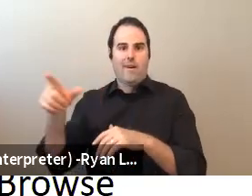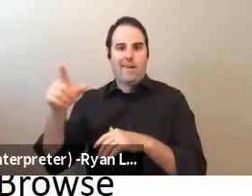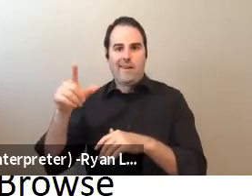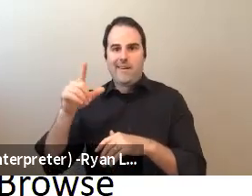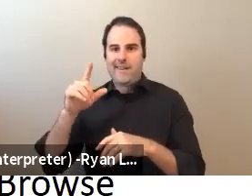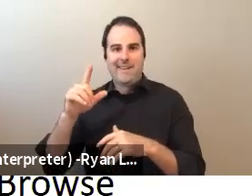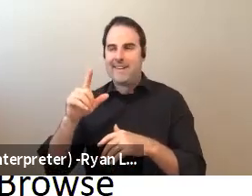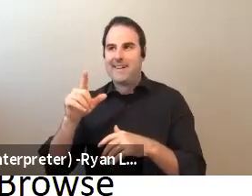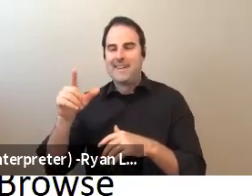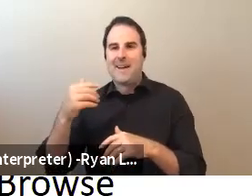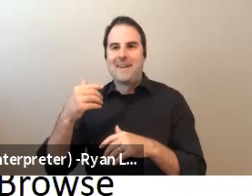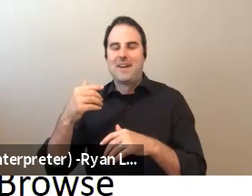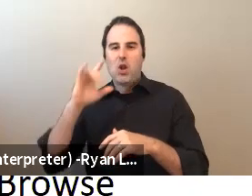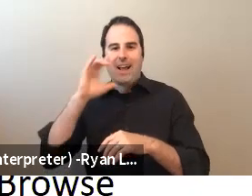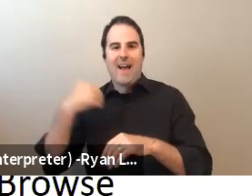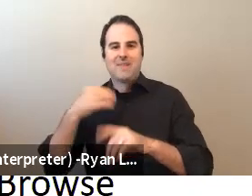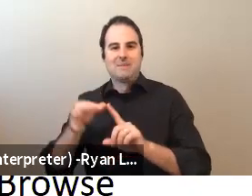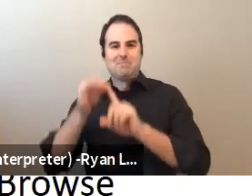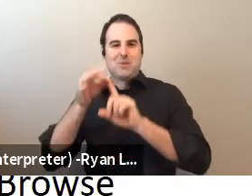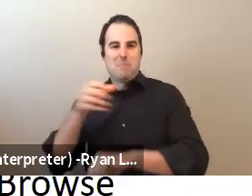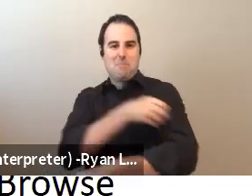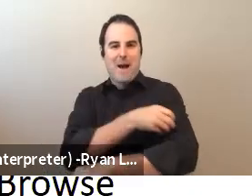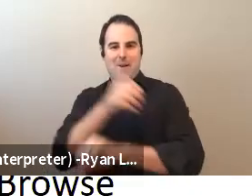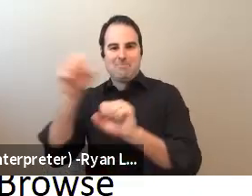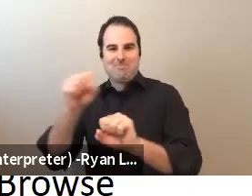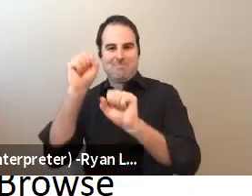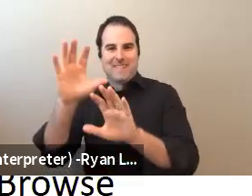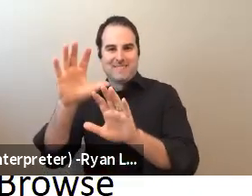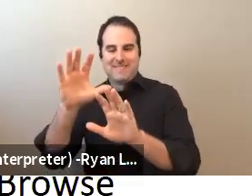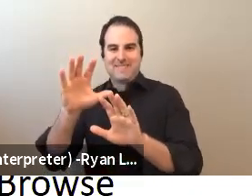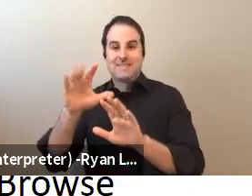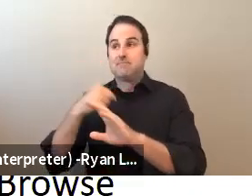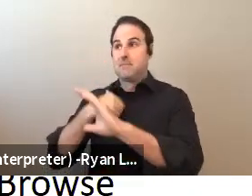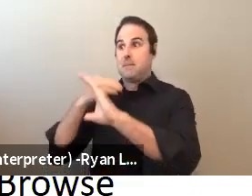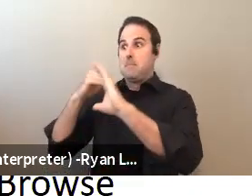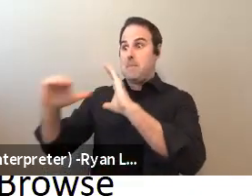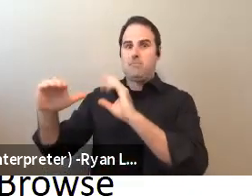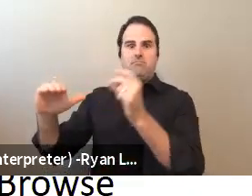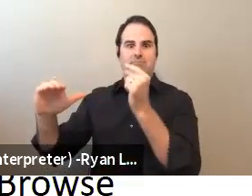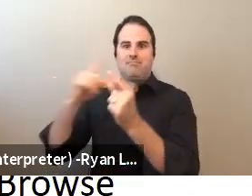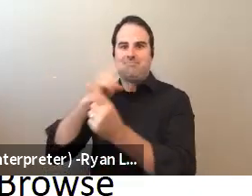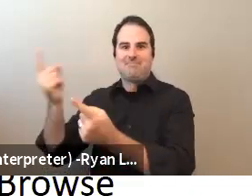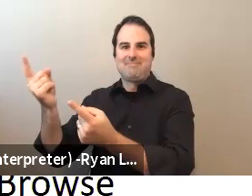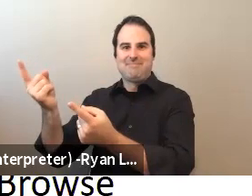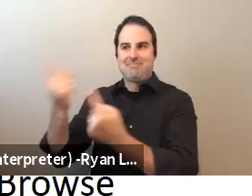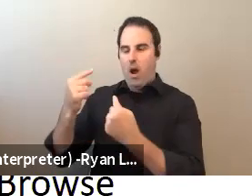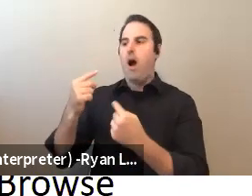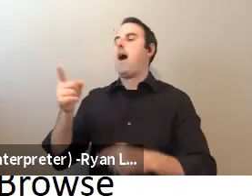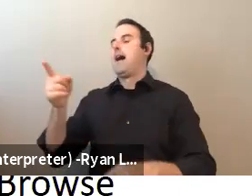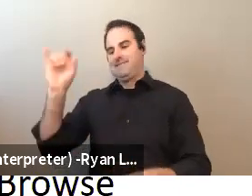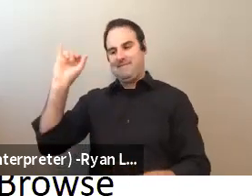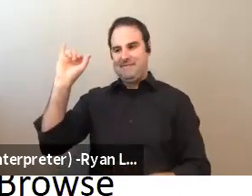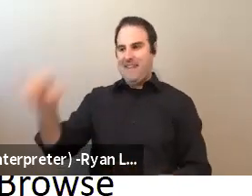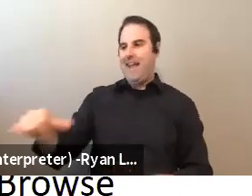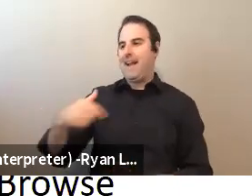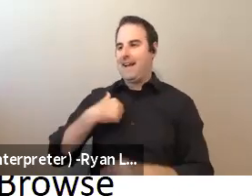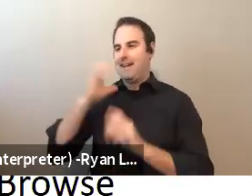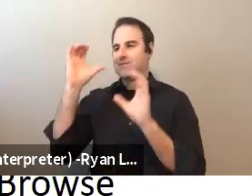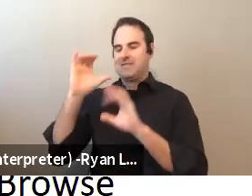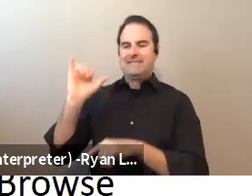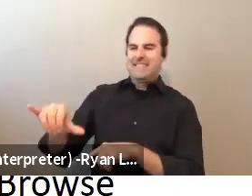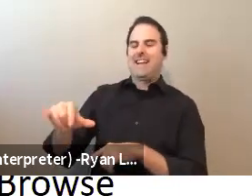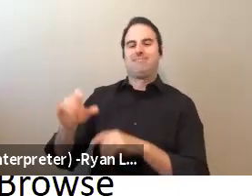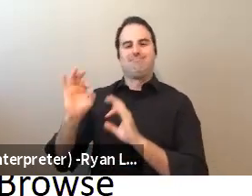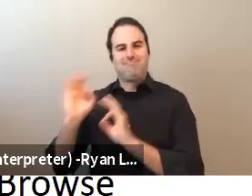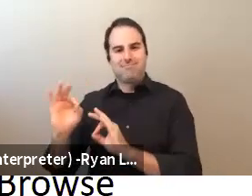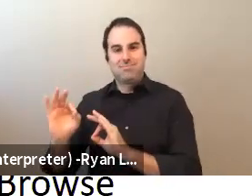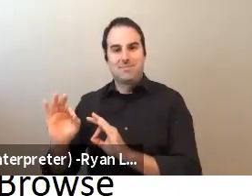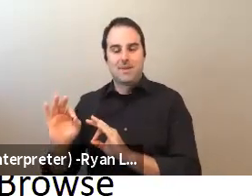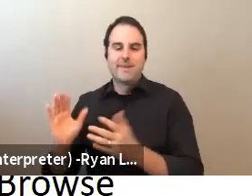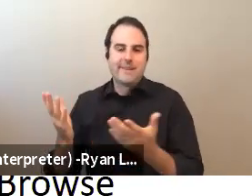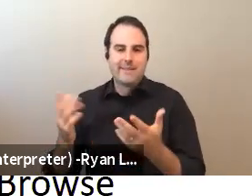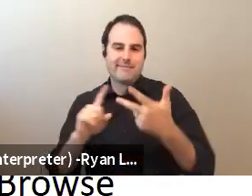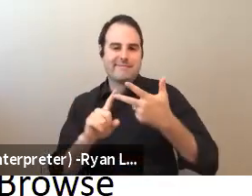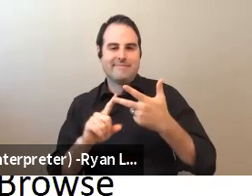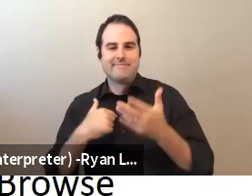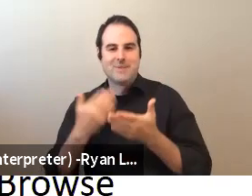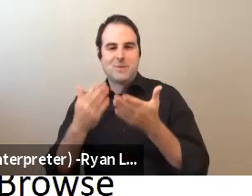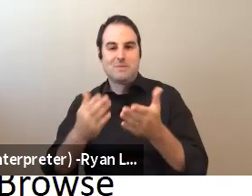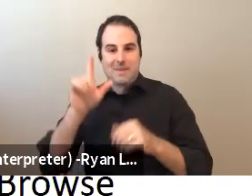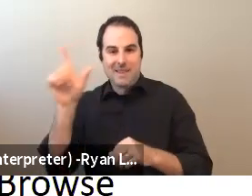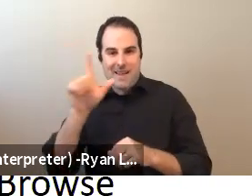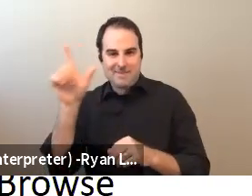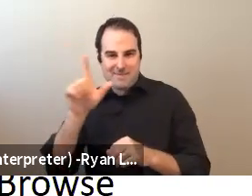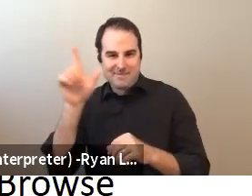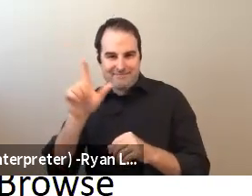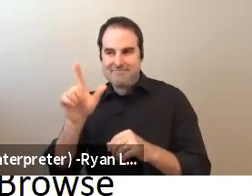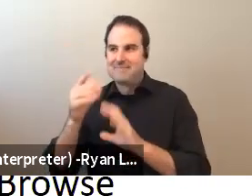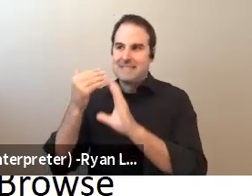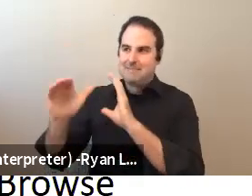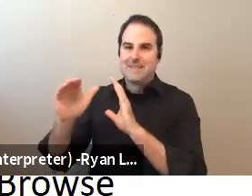Sally Potter: They usually get back to me pretty quickly with exactly what I'm looking for. So I definitely would recommend doing that. Um, let's see here. Um, I think.